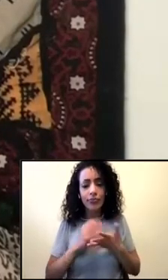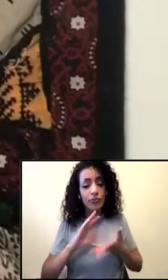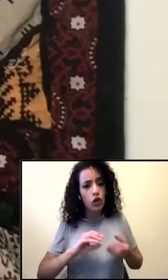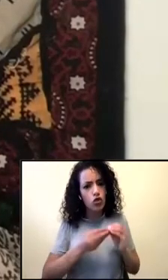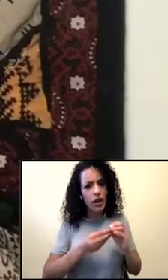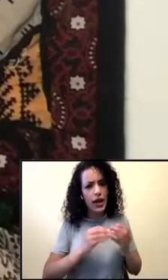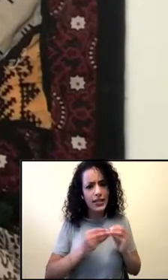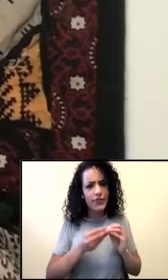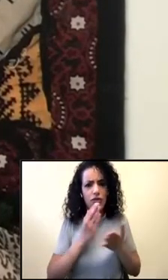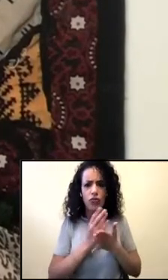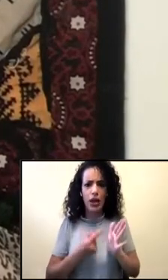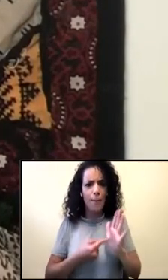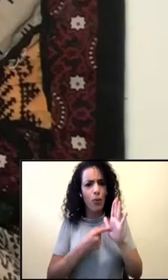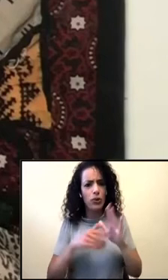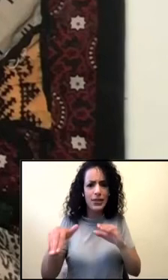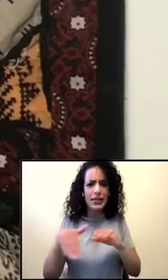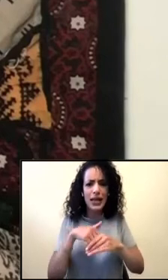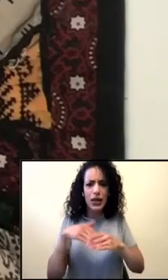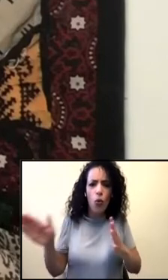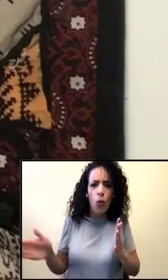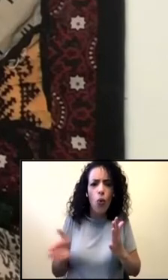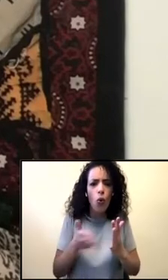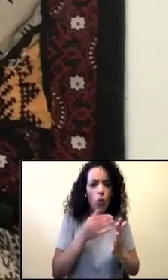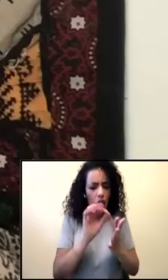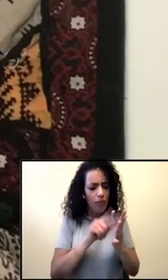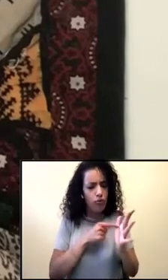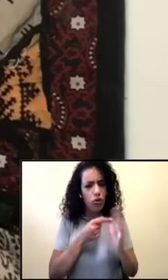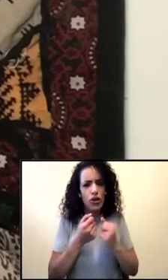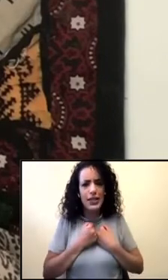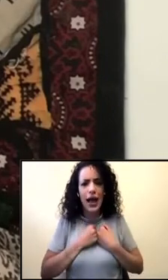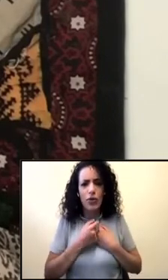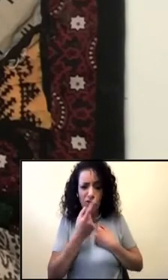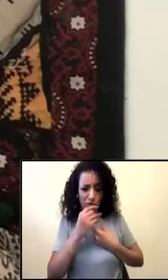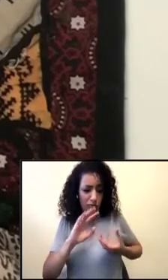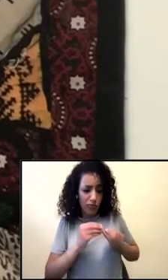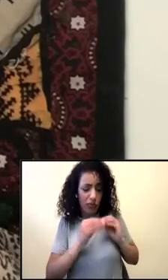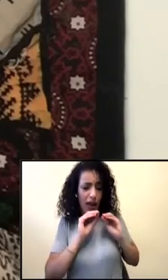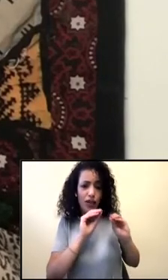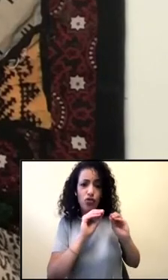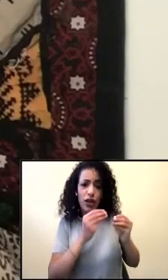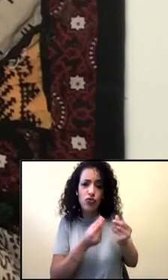projects that we do, so it can be something like creating educational resources for classrooms,